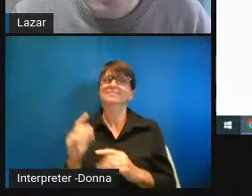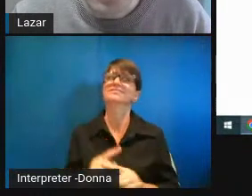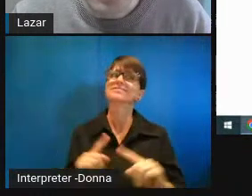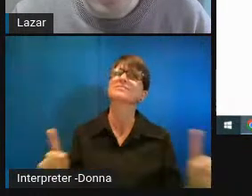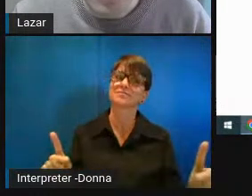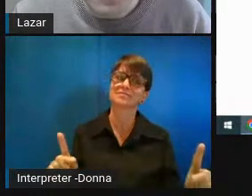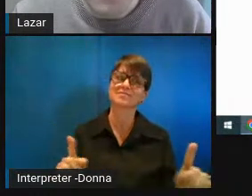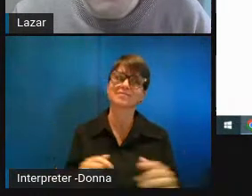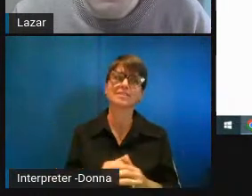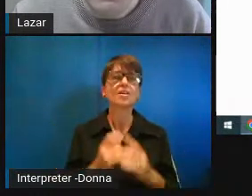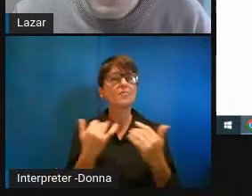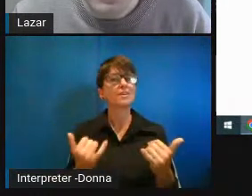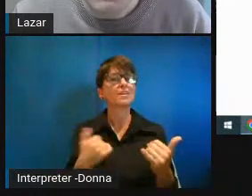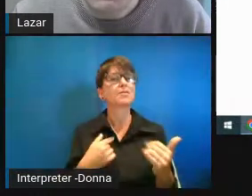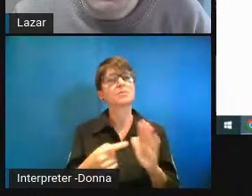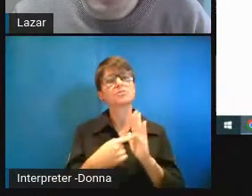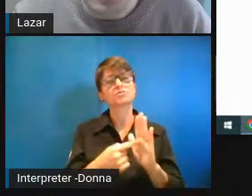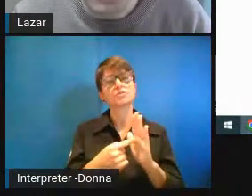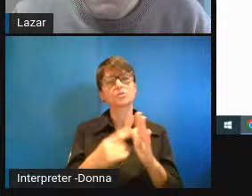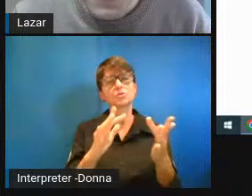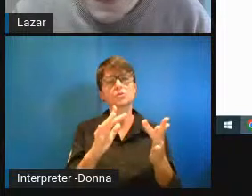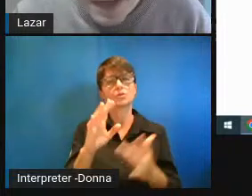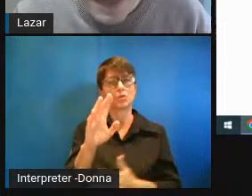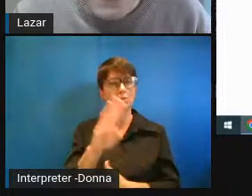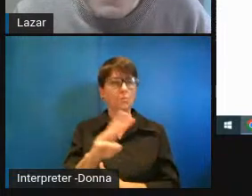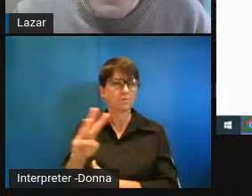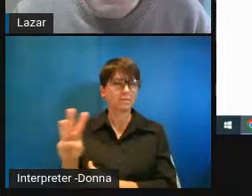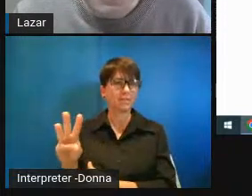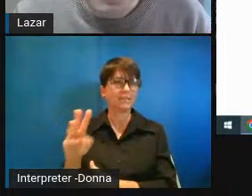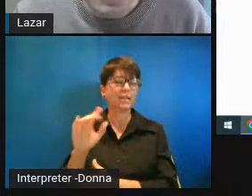but it be much more difficult than expected. What I can do now